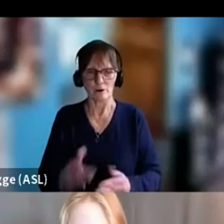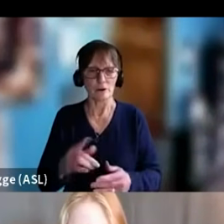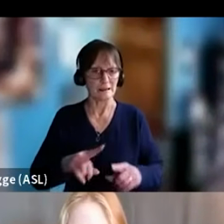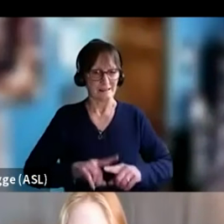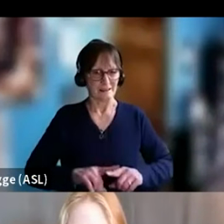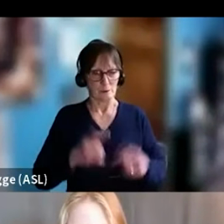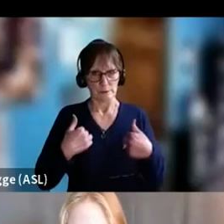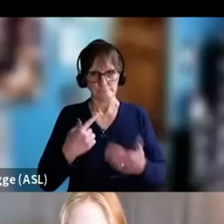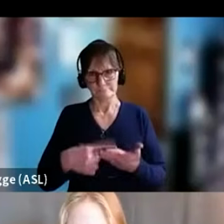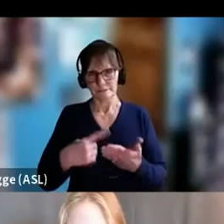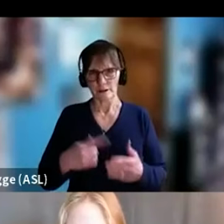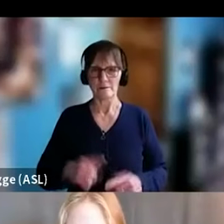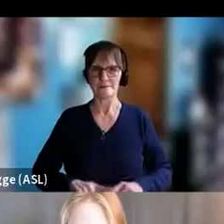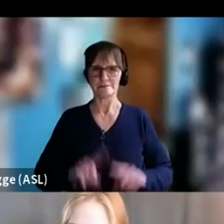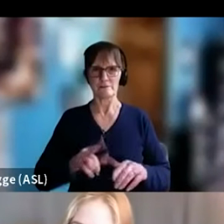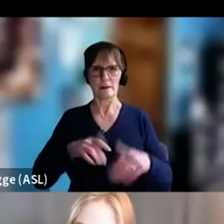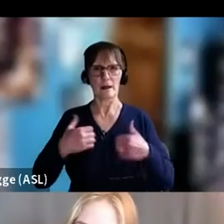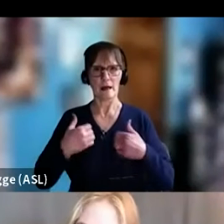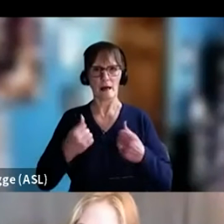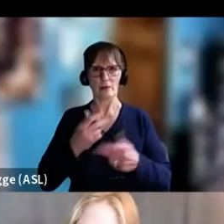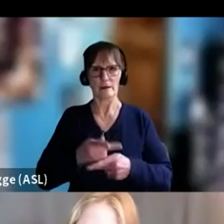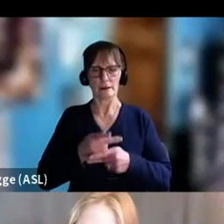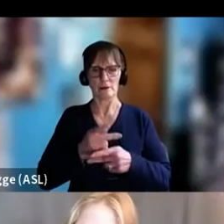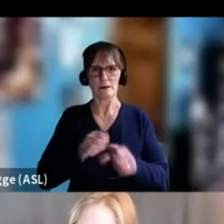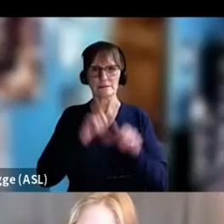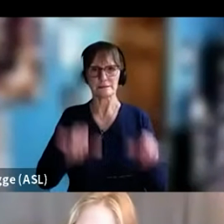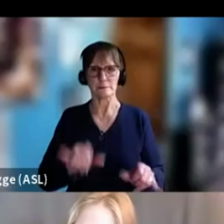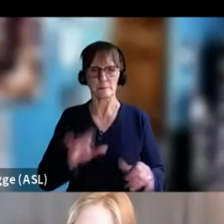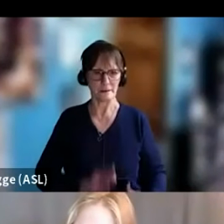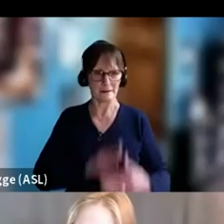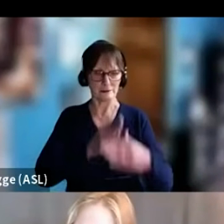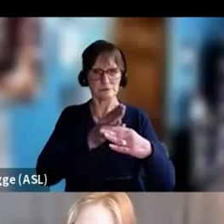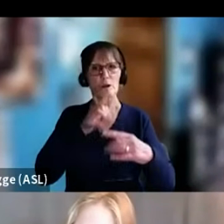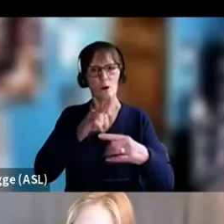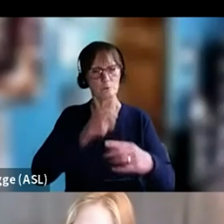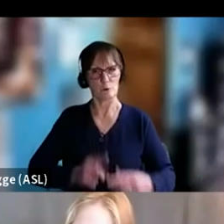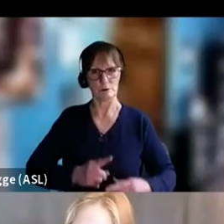that healthcare systems can intersect with housing and our social services.